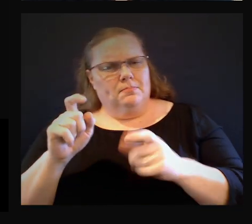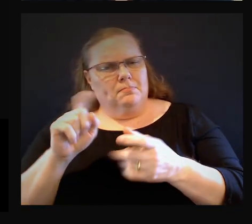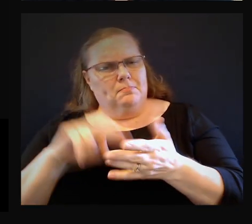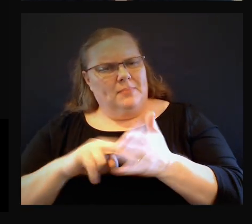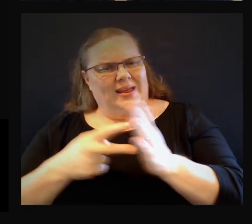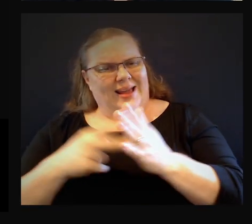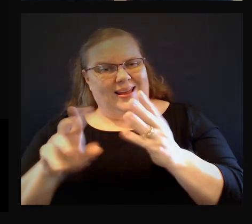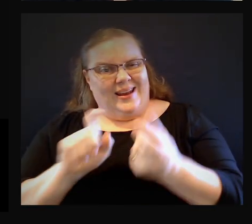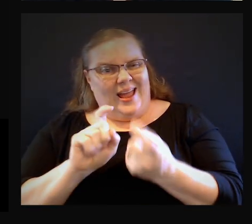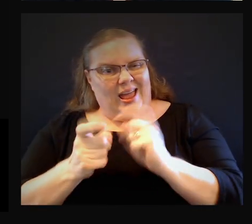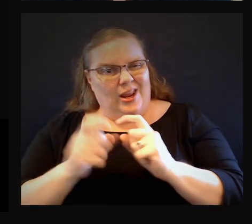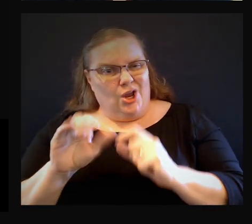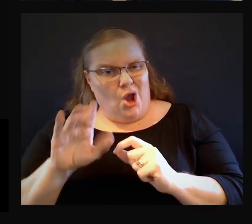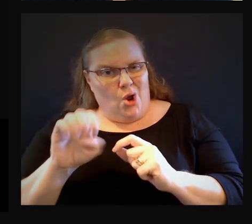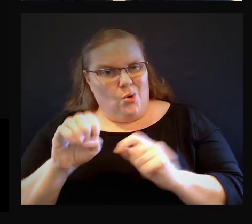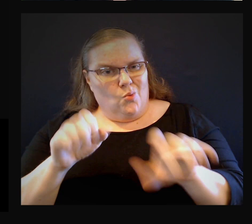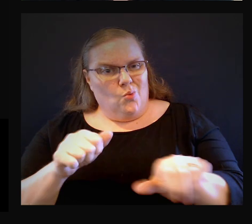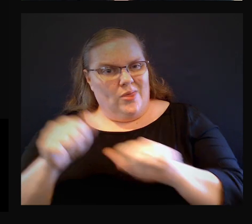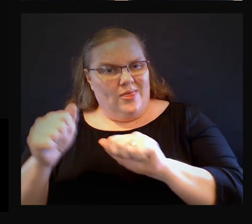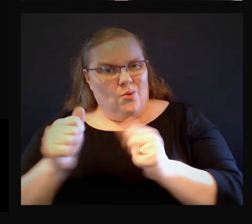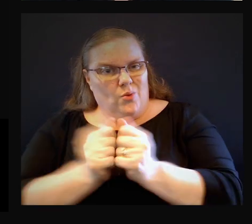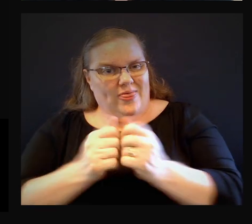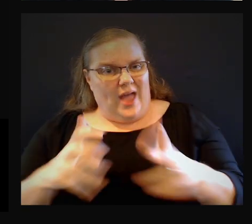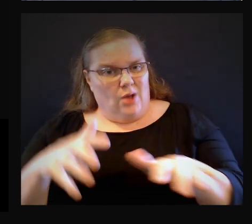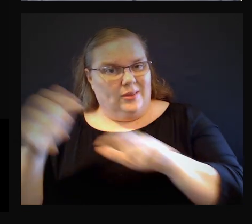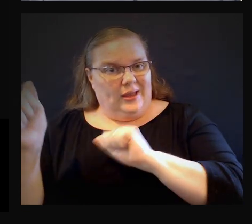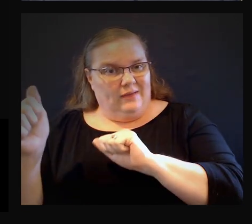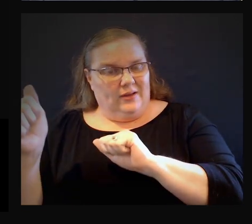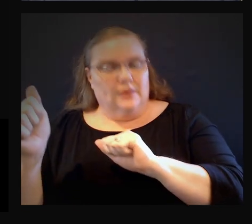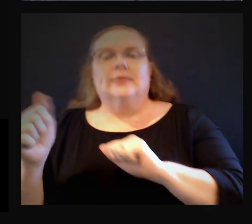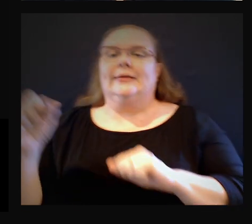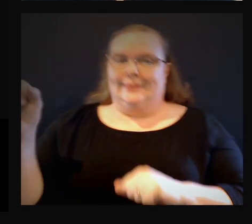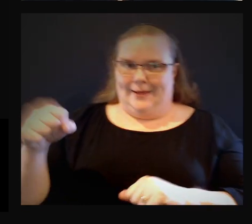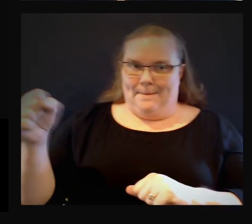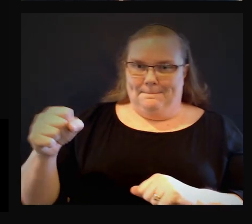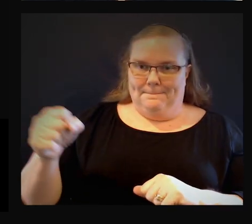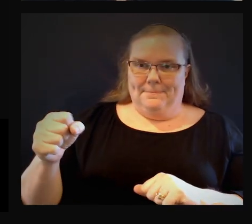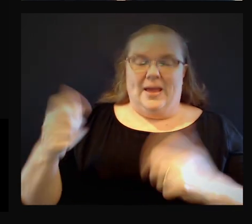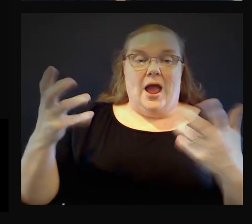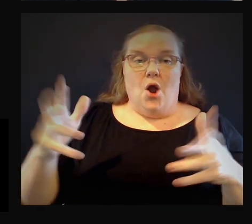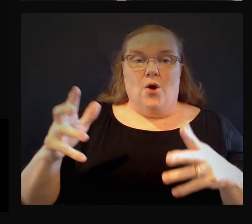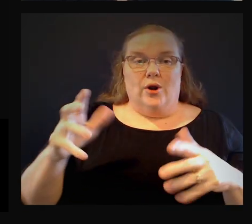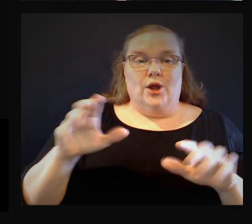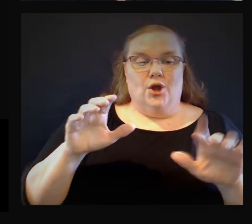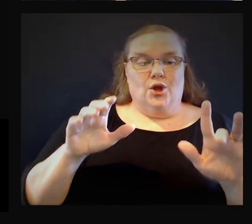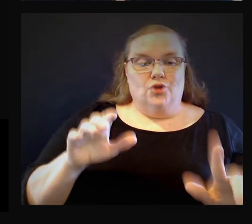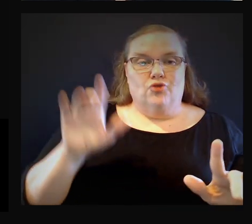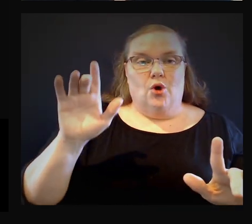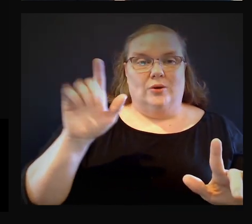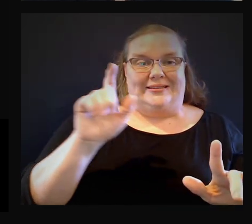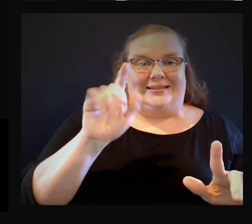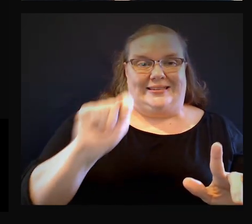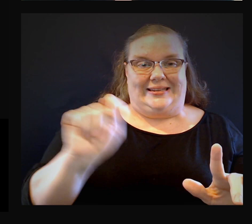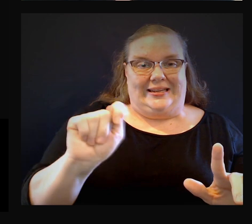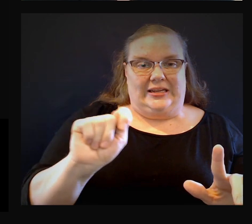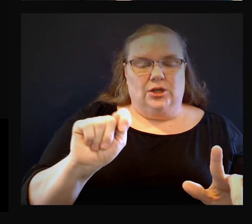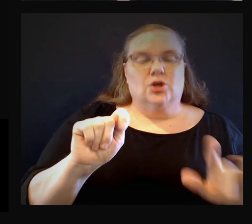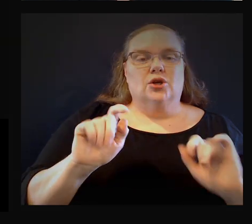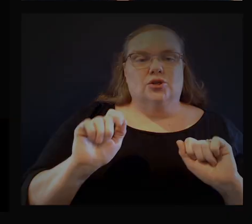without leaving the main file I'm working on with only a hotkey? Yep! I already use CTRL+T to zip around the code, but this makes it even better.